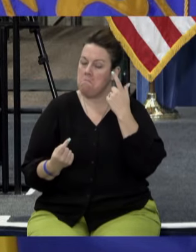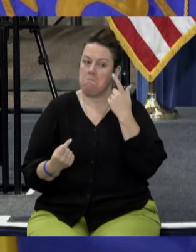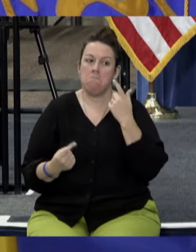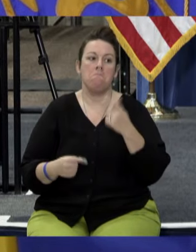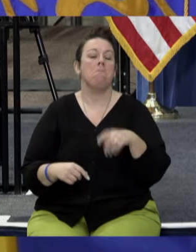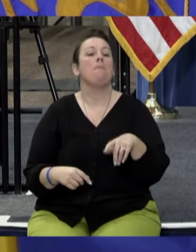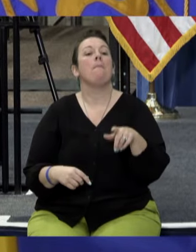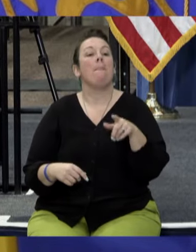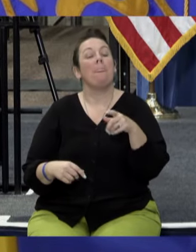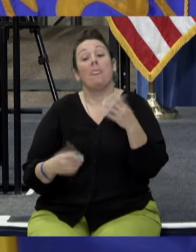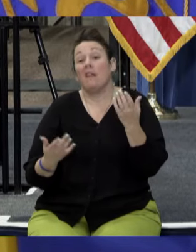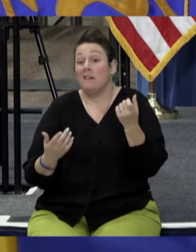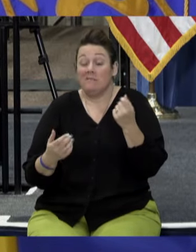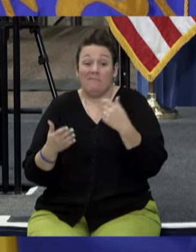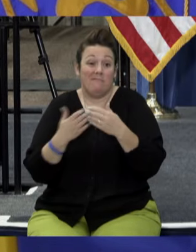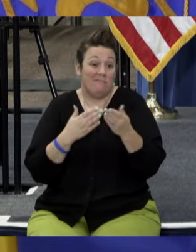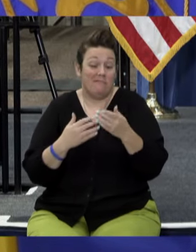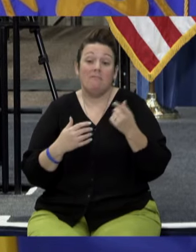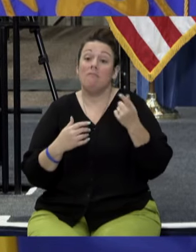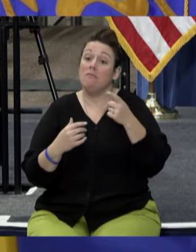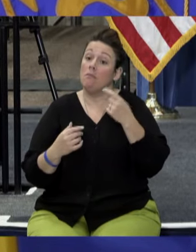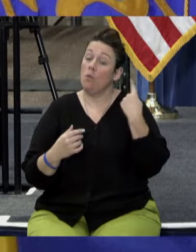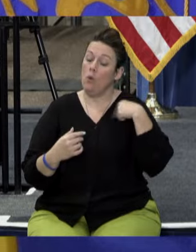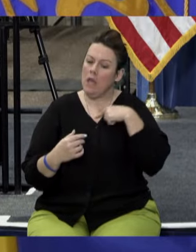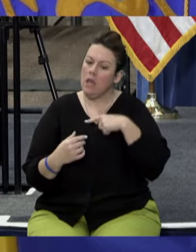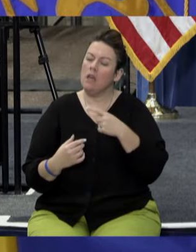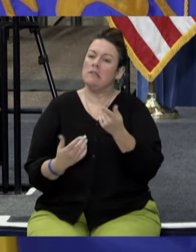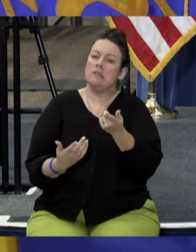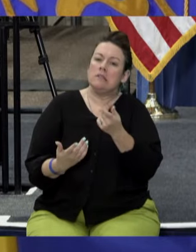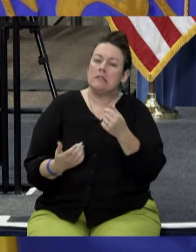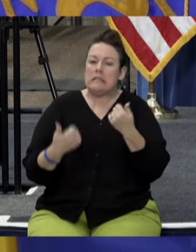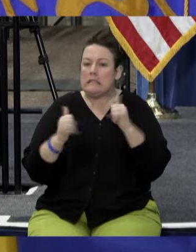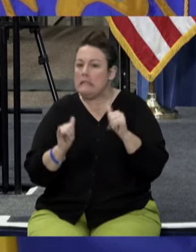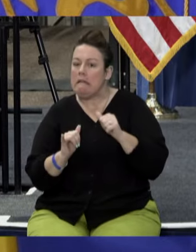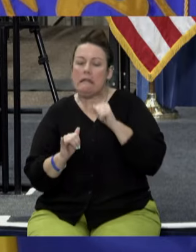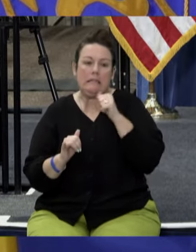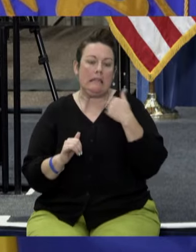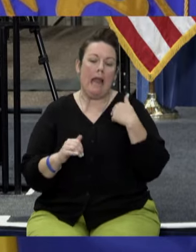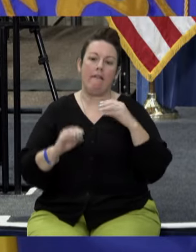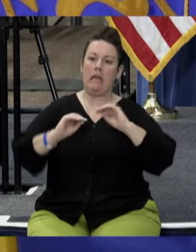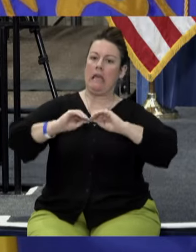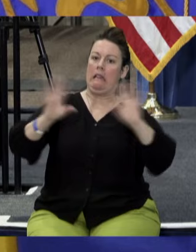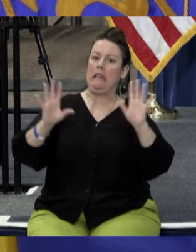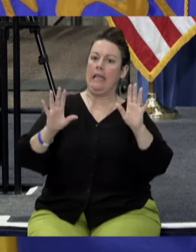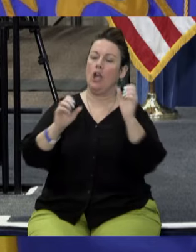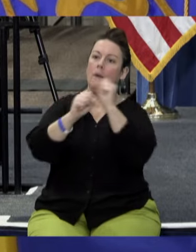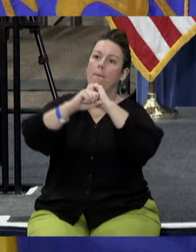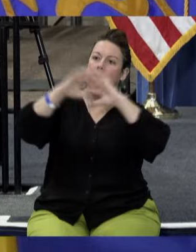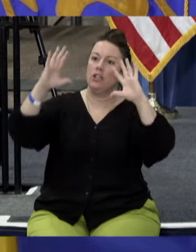not all that long ago, we lacked a clear picture of the impossible choices confronting disability